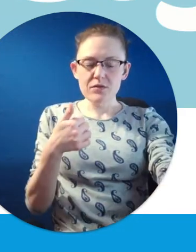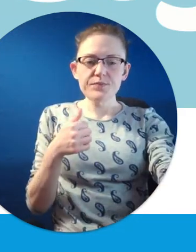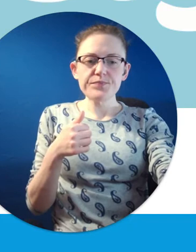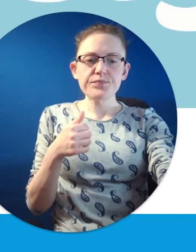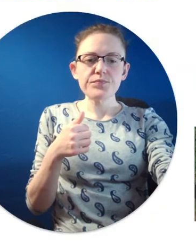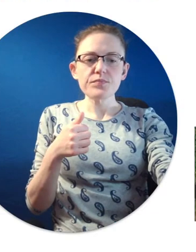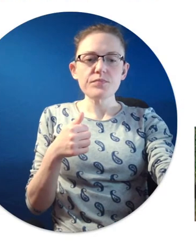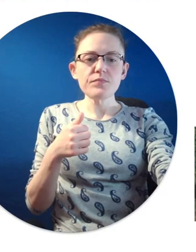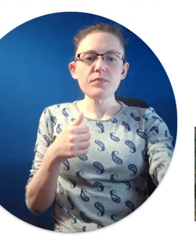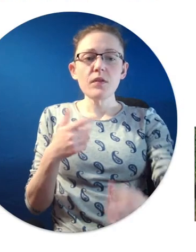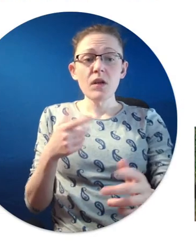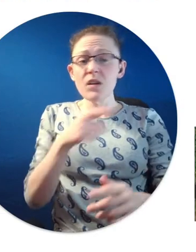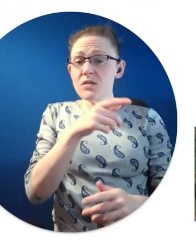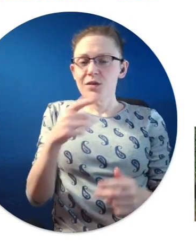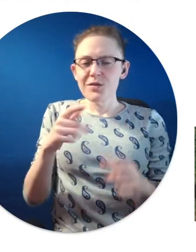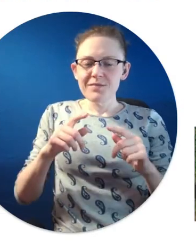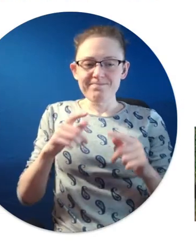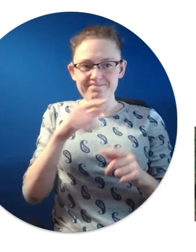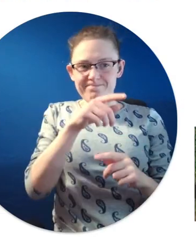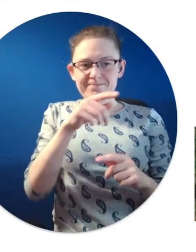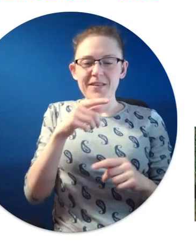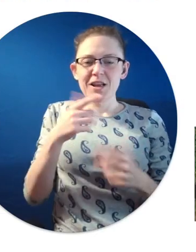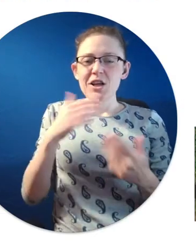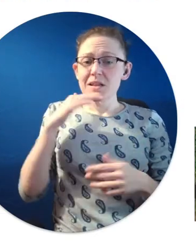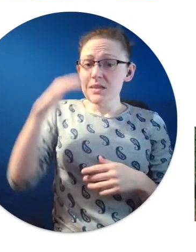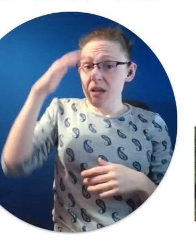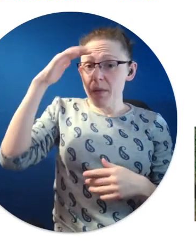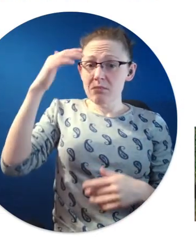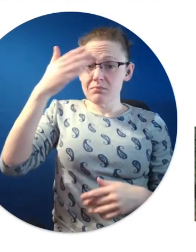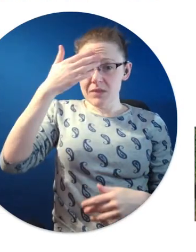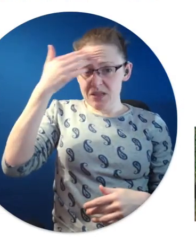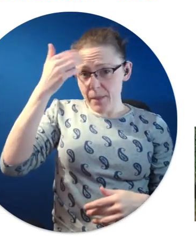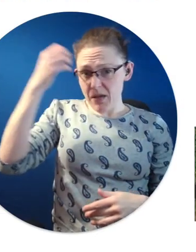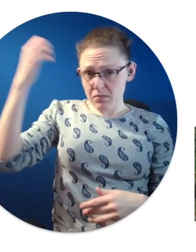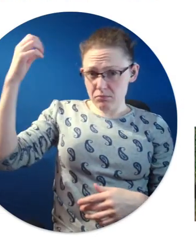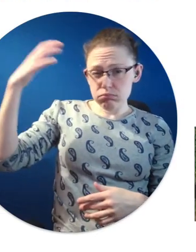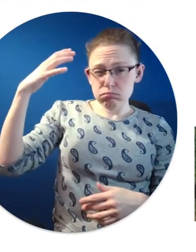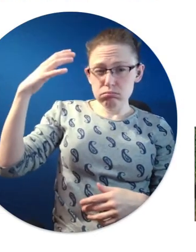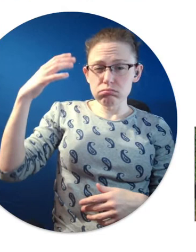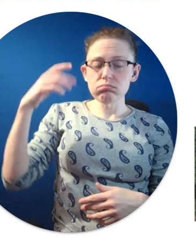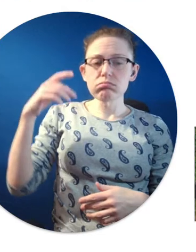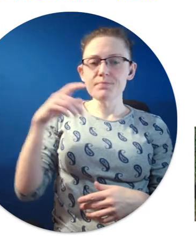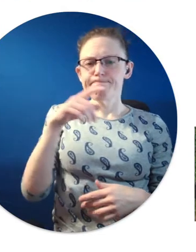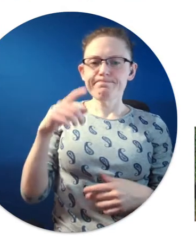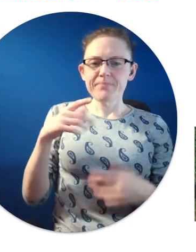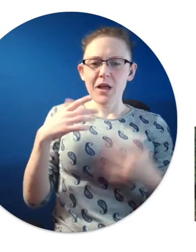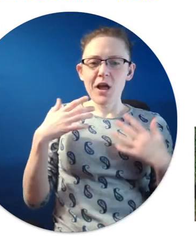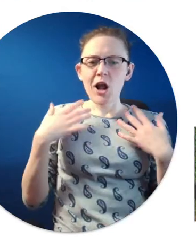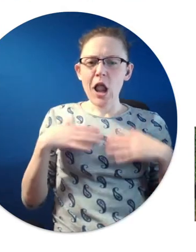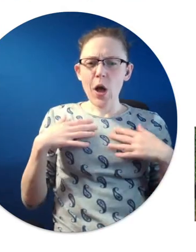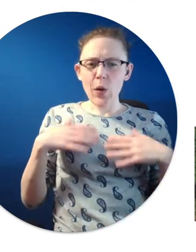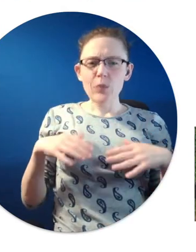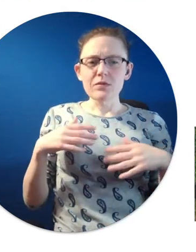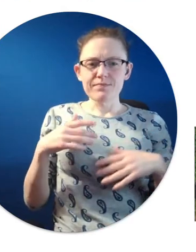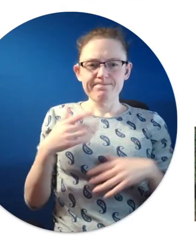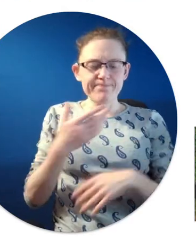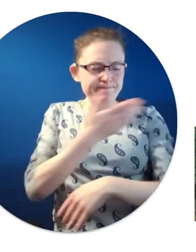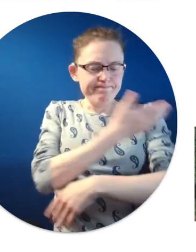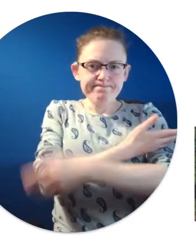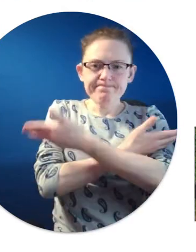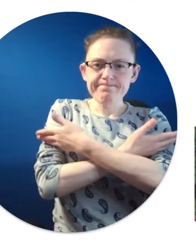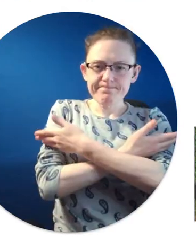So summer (variant sign) the sun is strong.